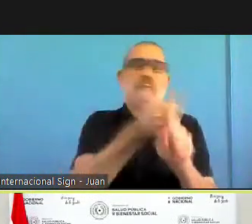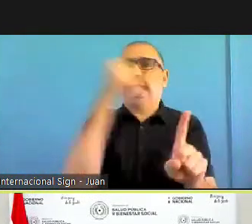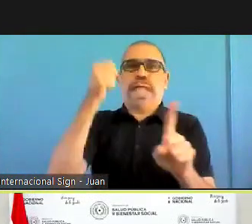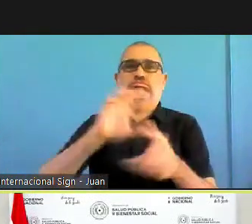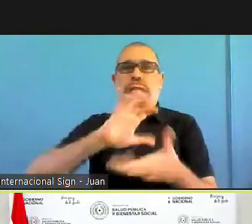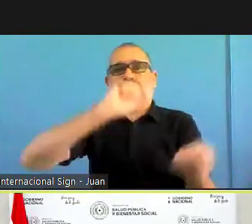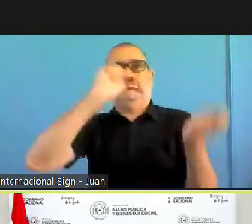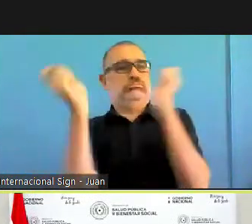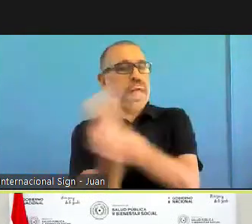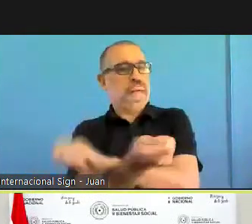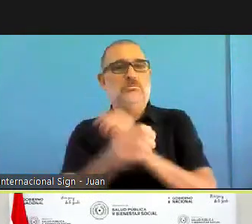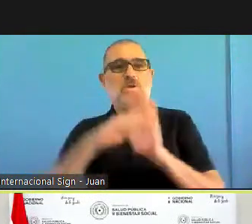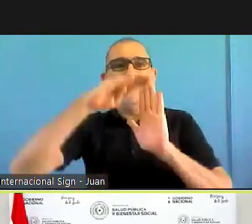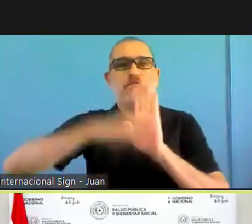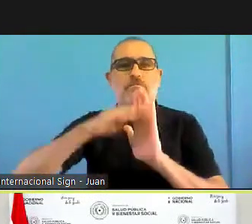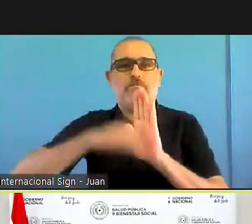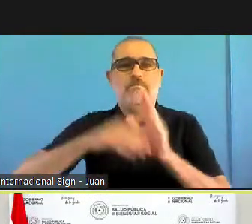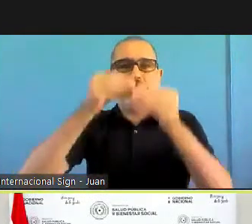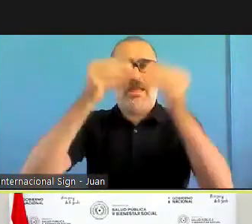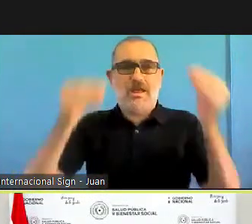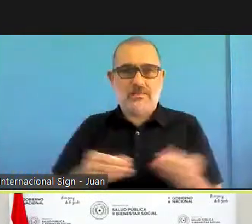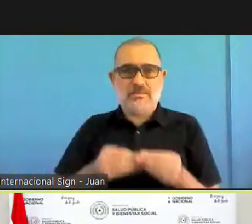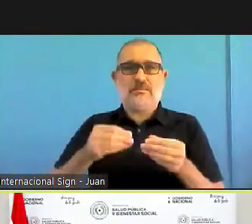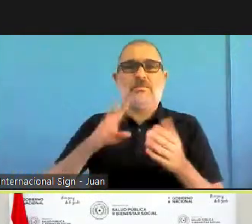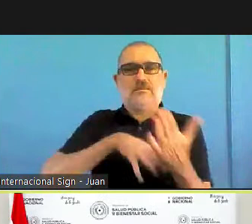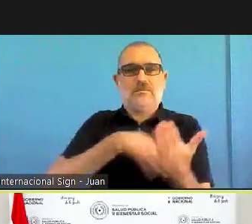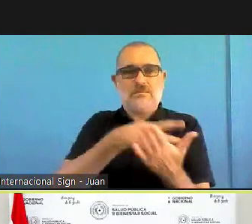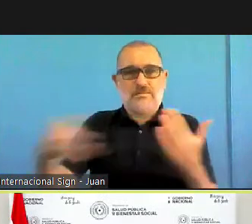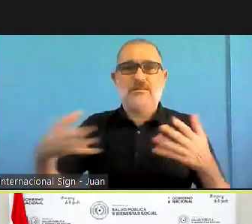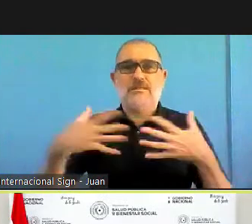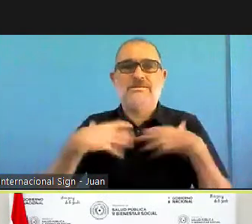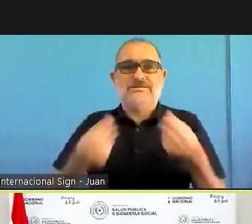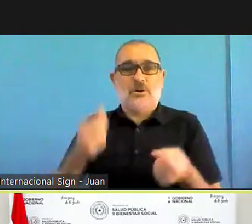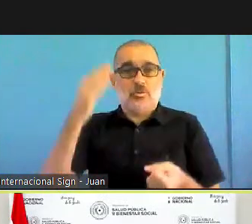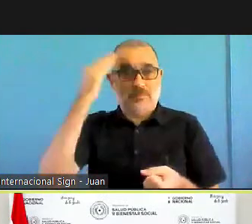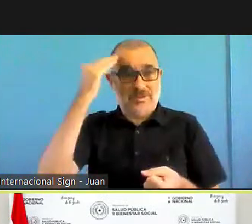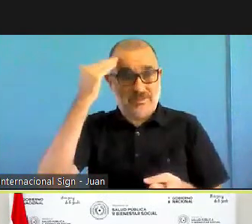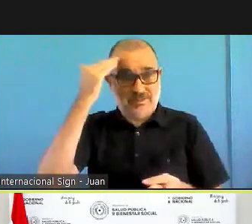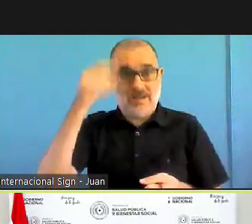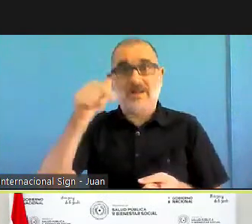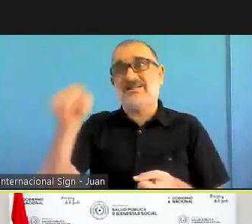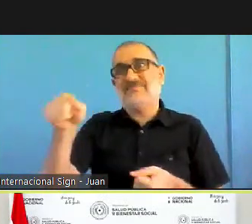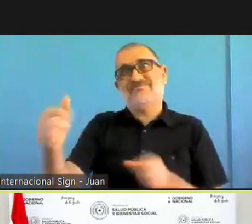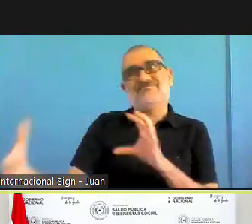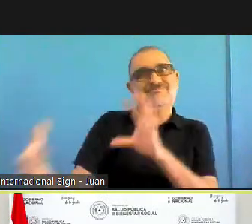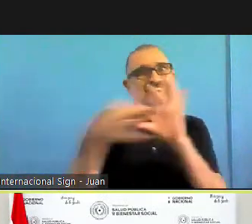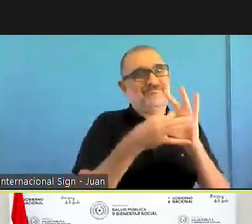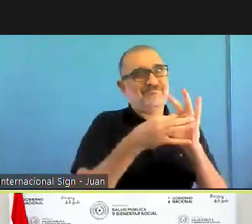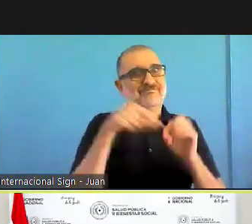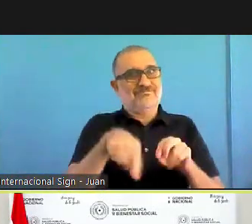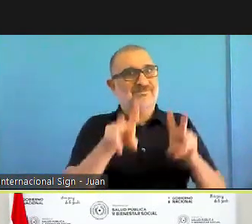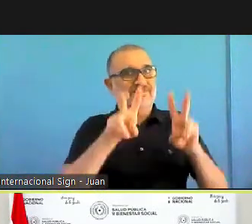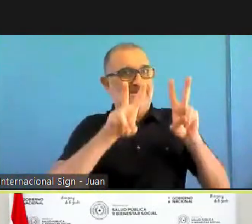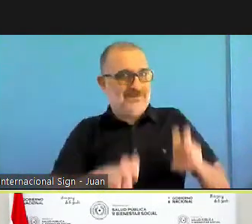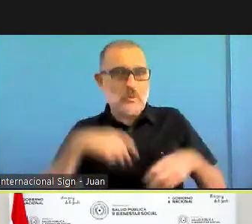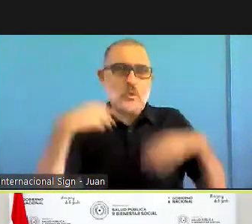The team has had to work on a national plan. And also, the pandemic has strengthened this area of